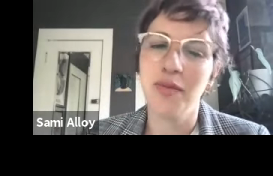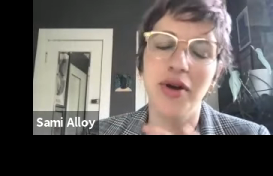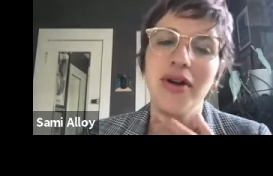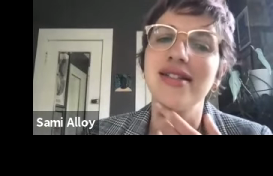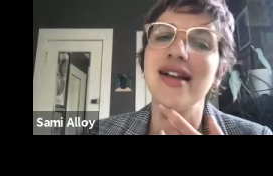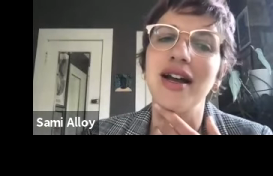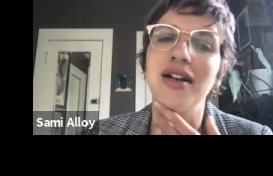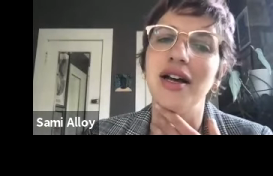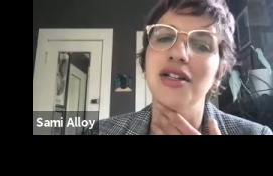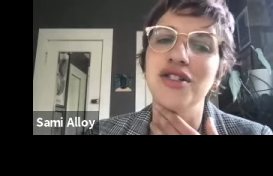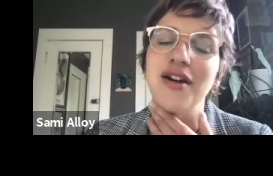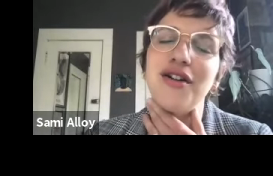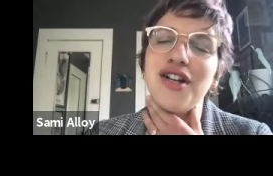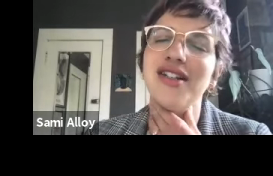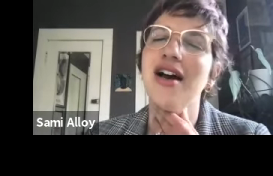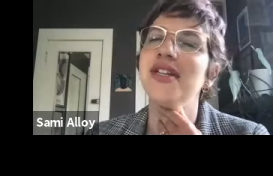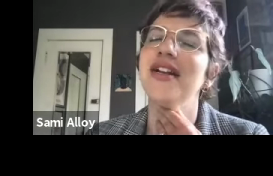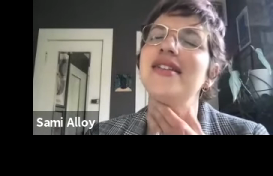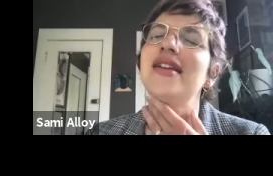Senate bill 755, not 775. That